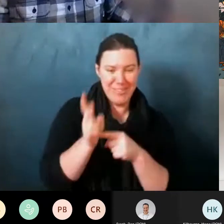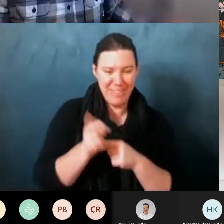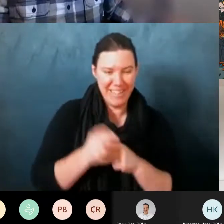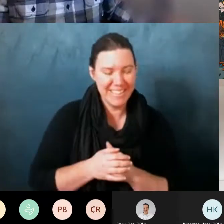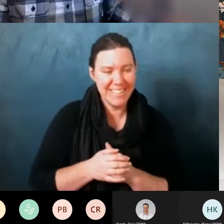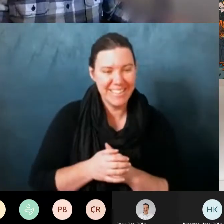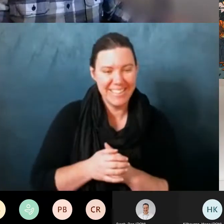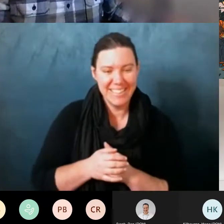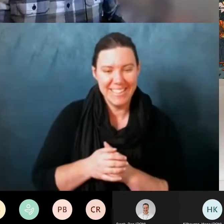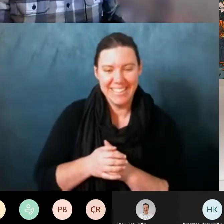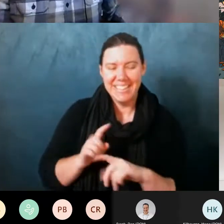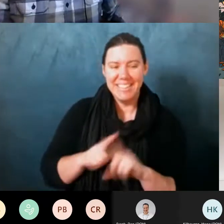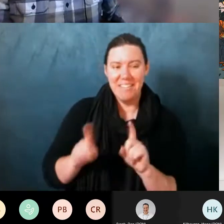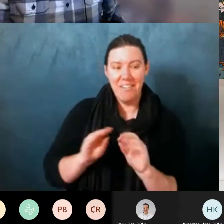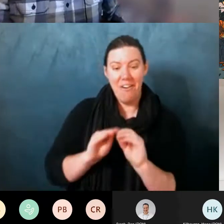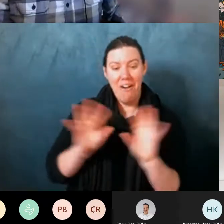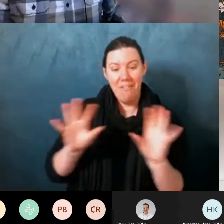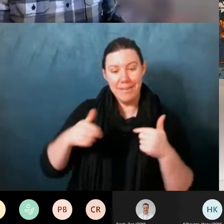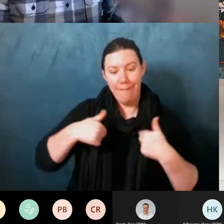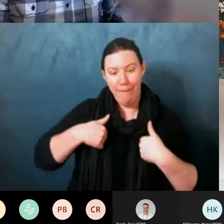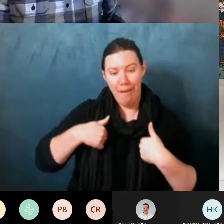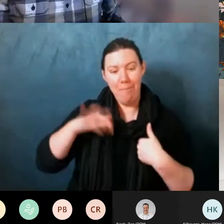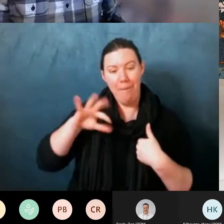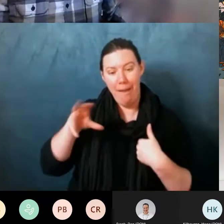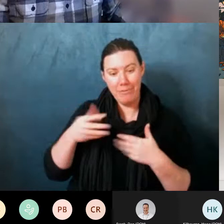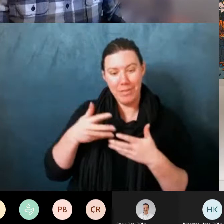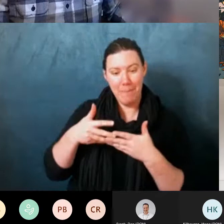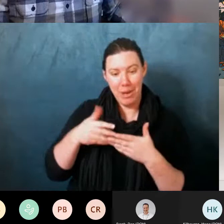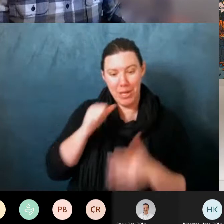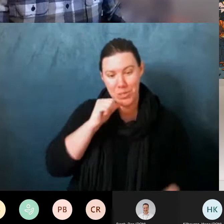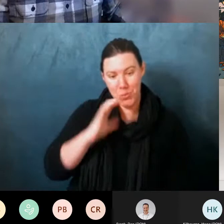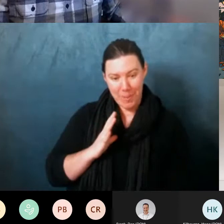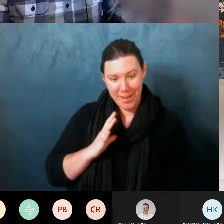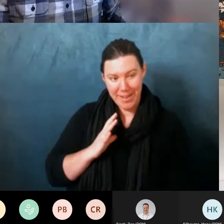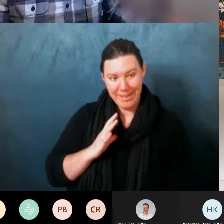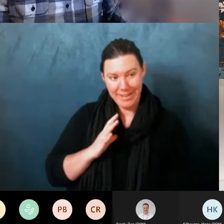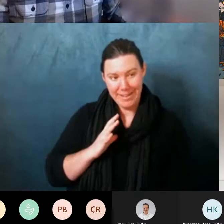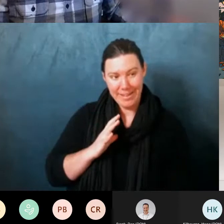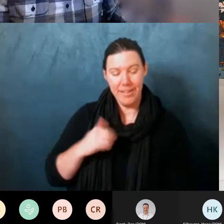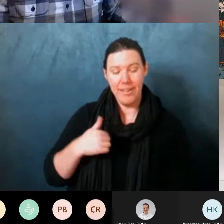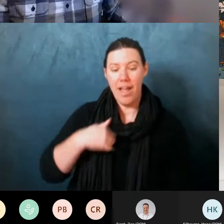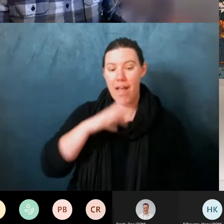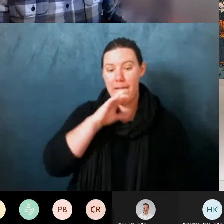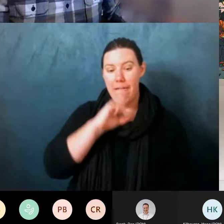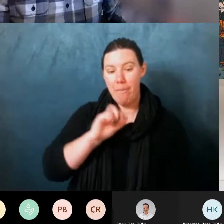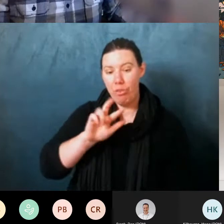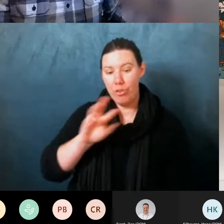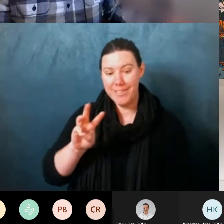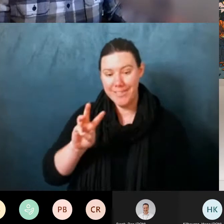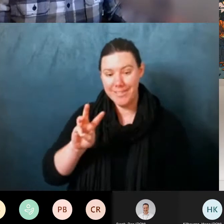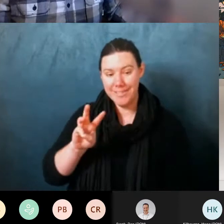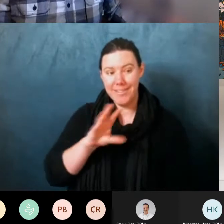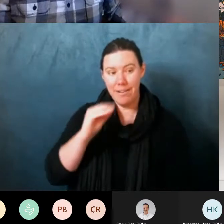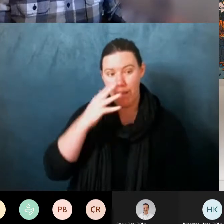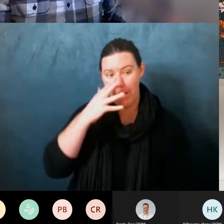I think obviously, a African American woman. I've had, I'm 36 years old and I've had an unfortunate number of experiences